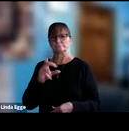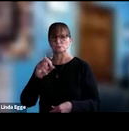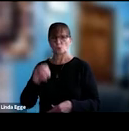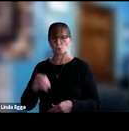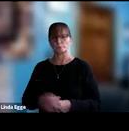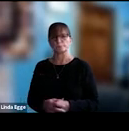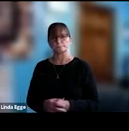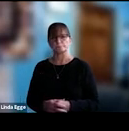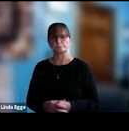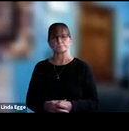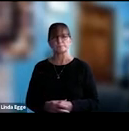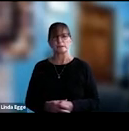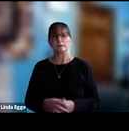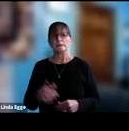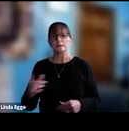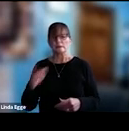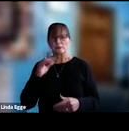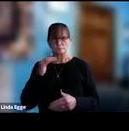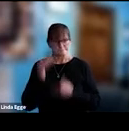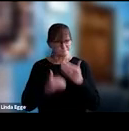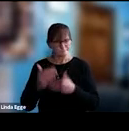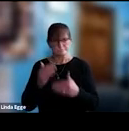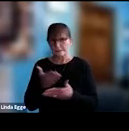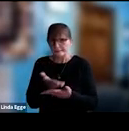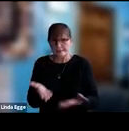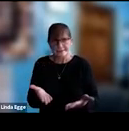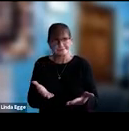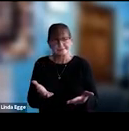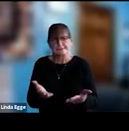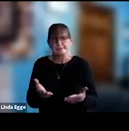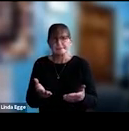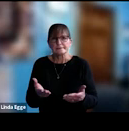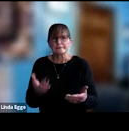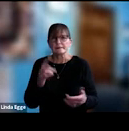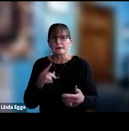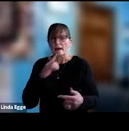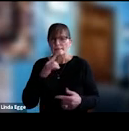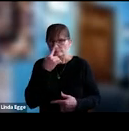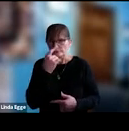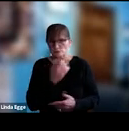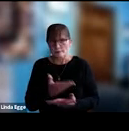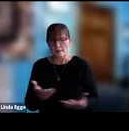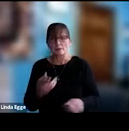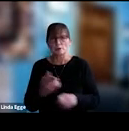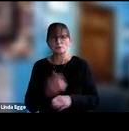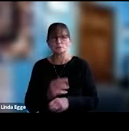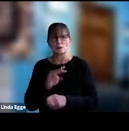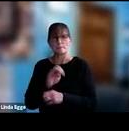So it goes through various things. It mentions that, I just think this is an interesting thing. She used methamphetamine to quit using alcohol,